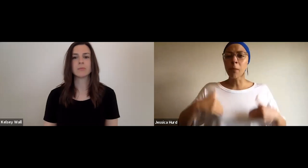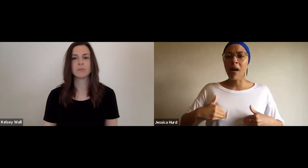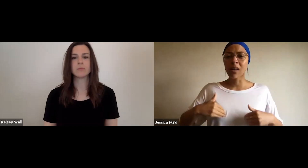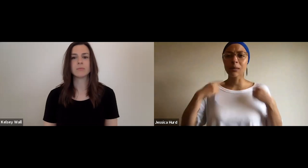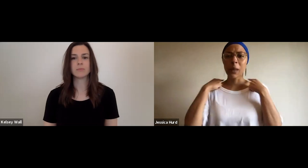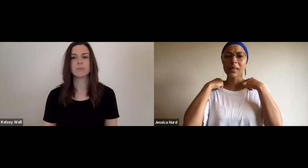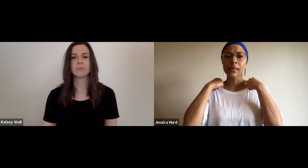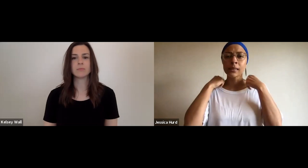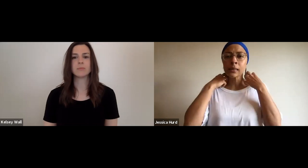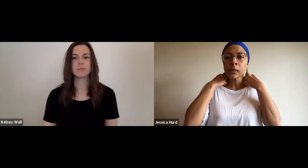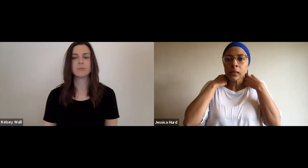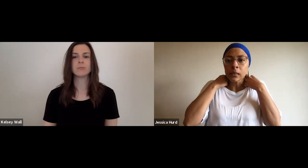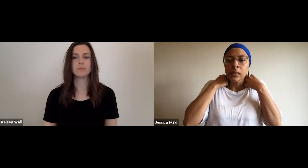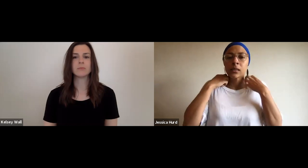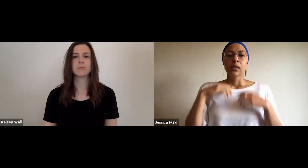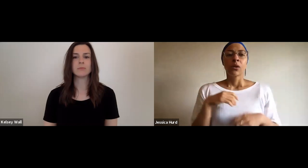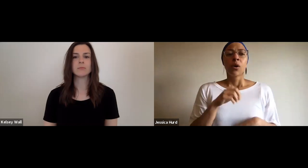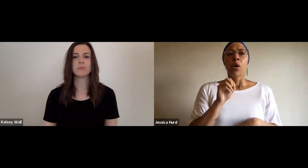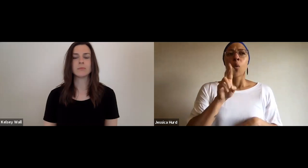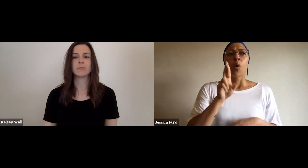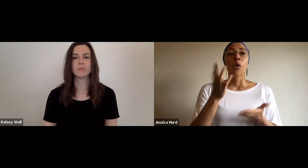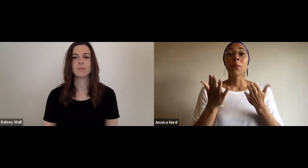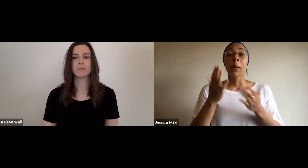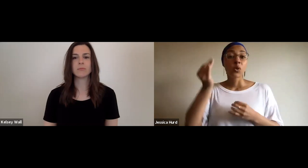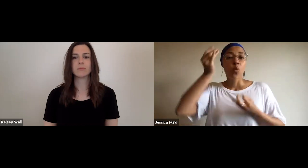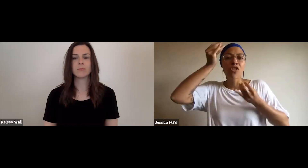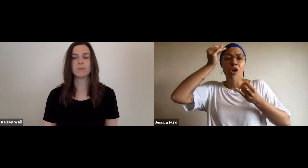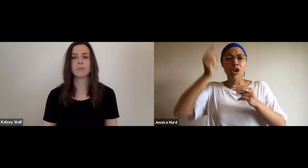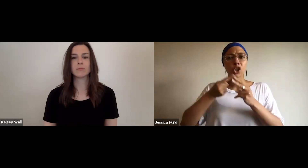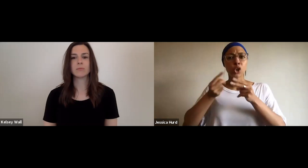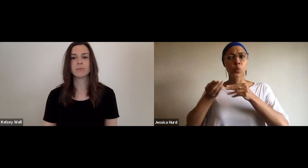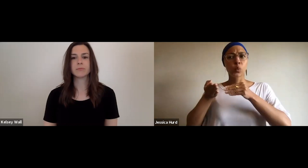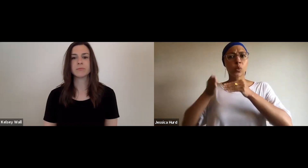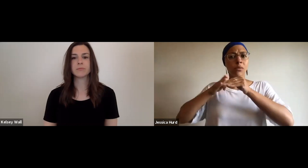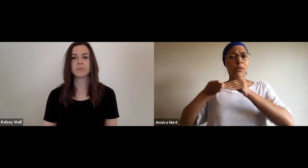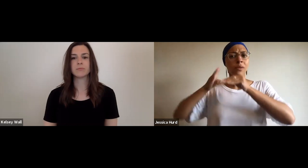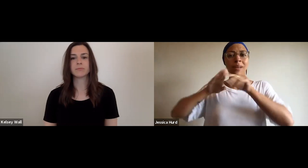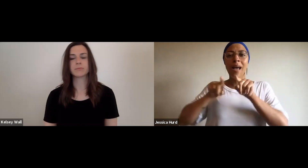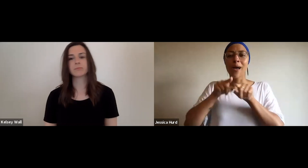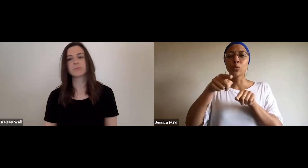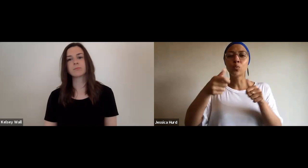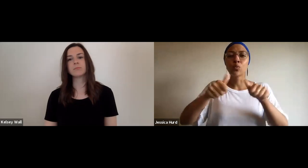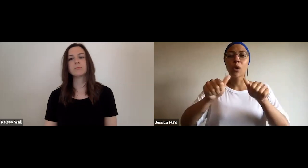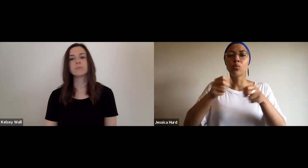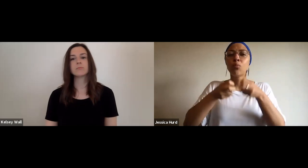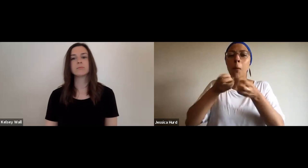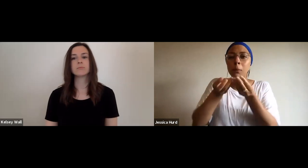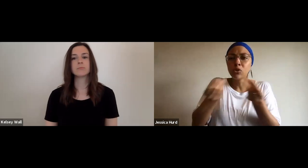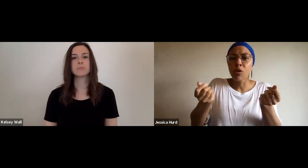and that stress was affecting their body. They were becoming more tense, or maybe they were starting to have thoughts that